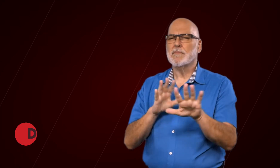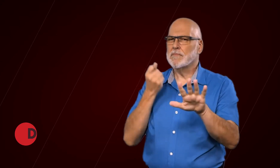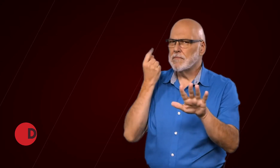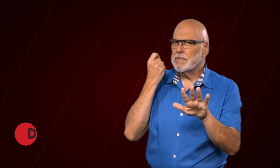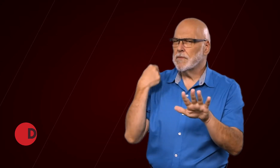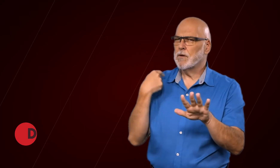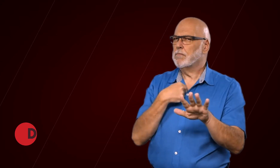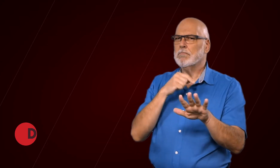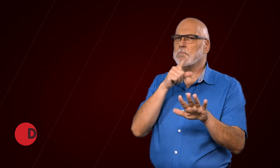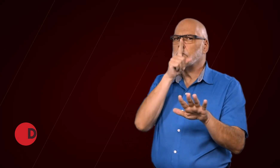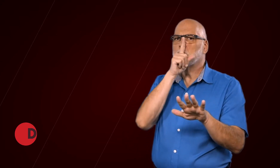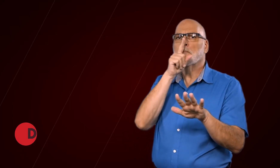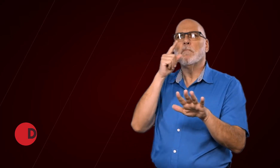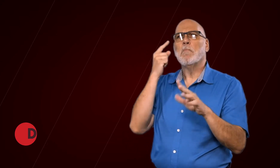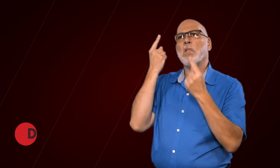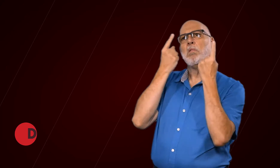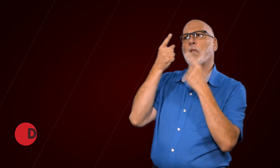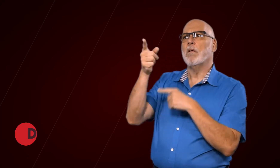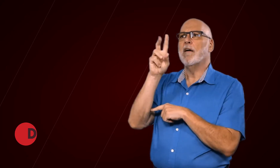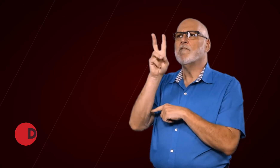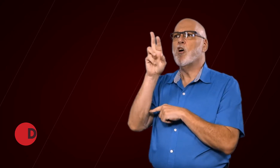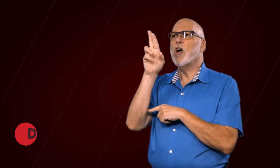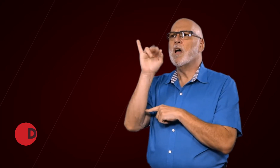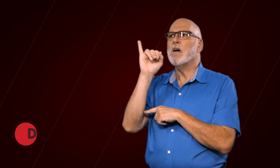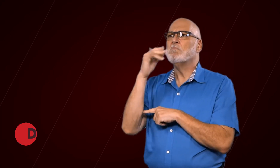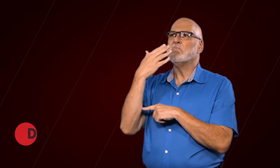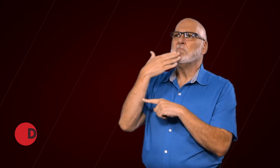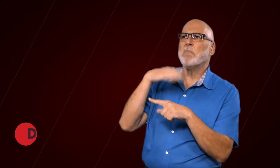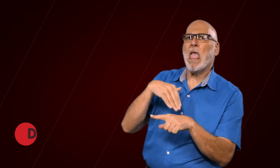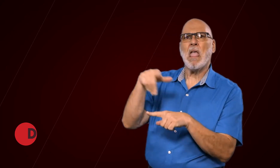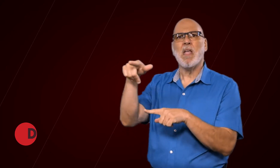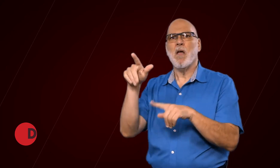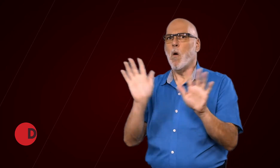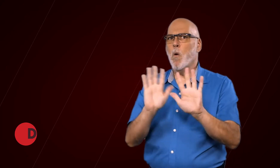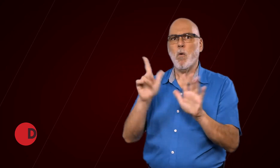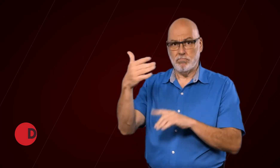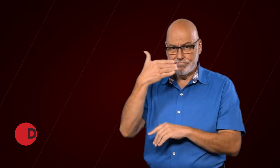But we should also not consider VRI "bad",